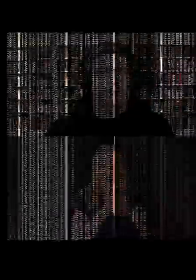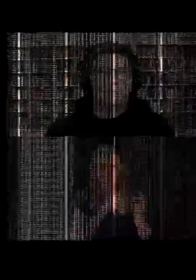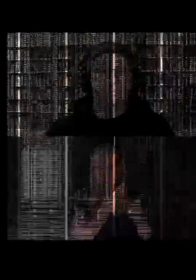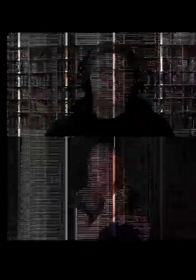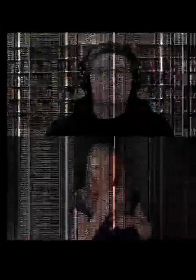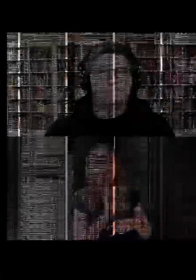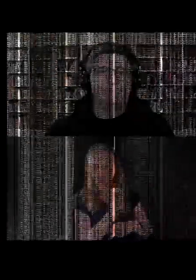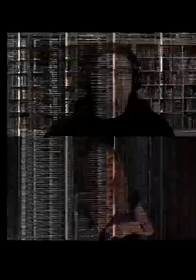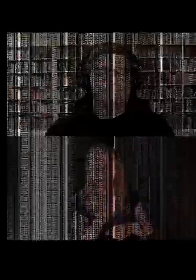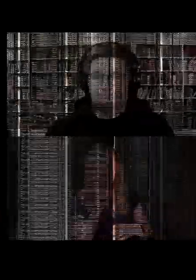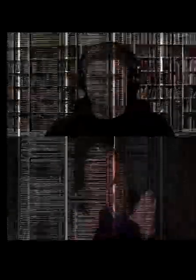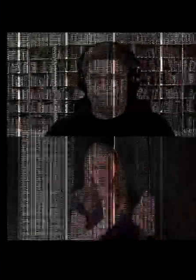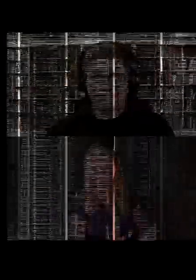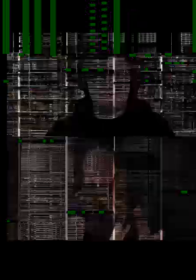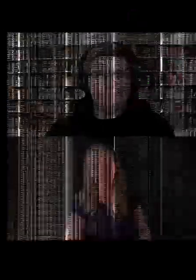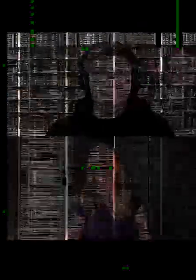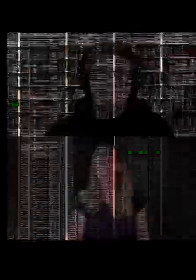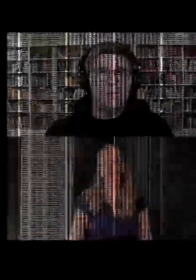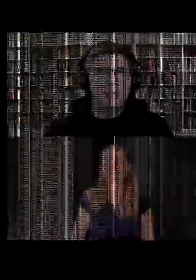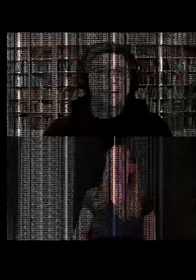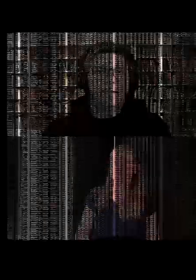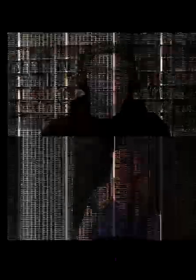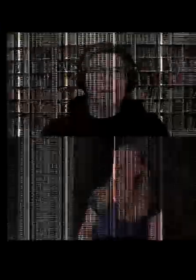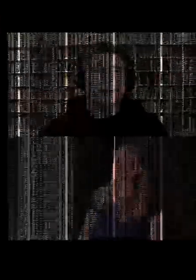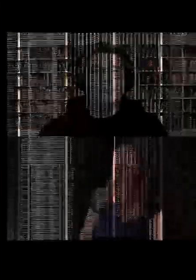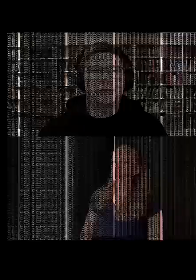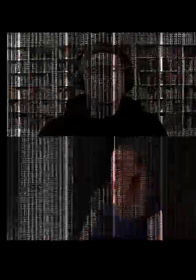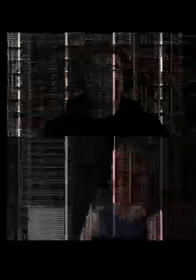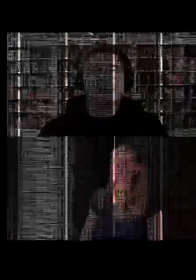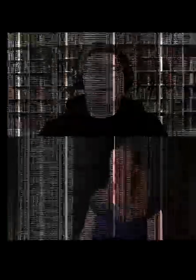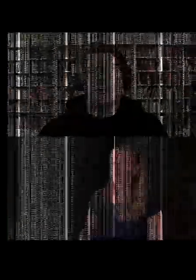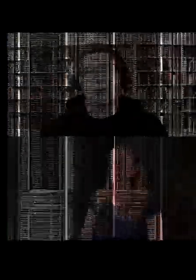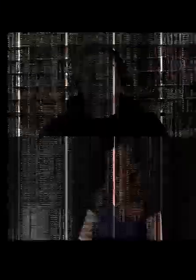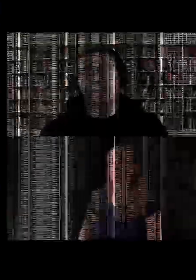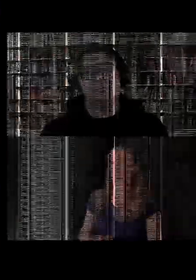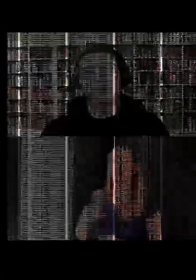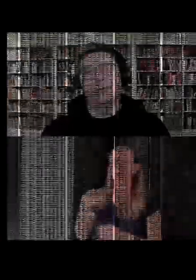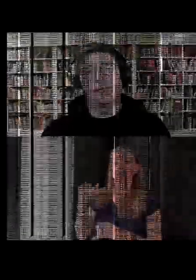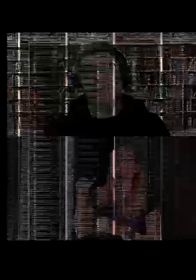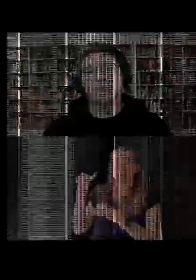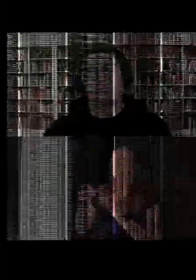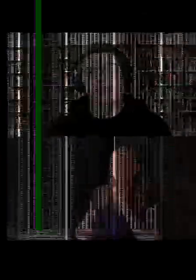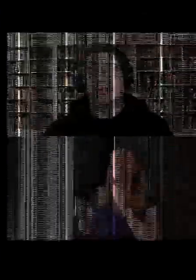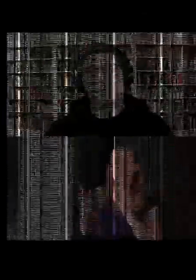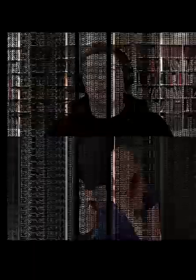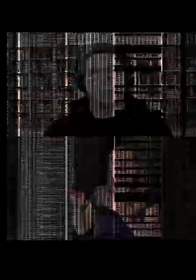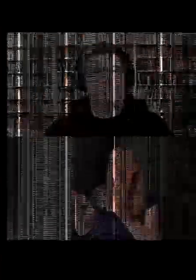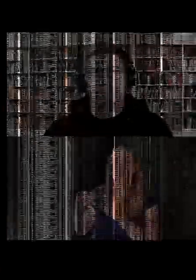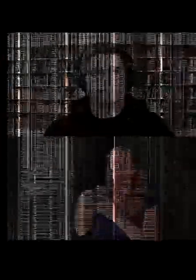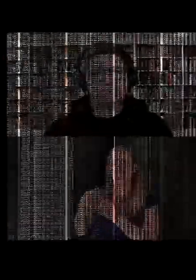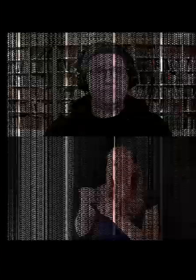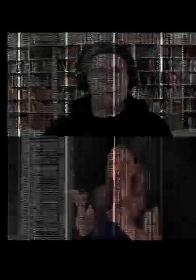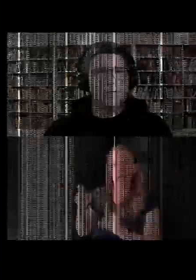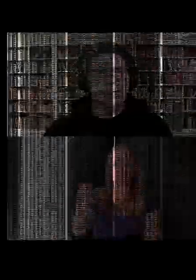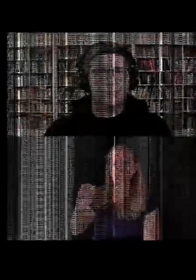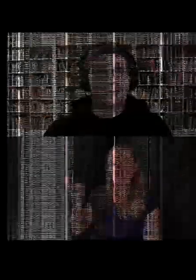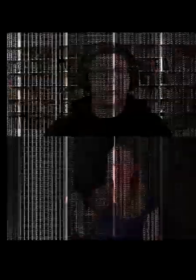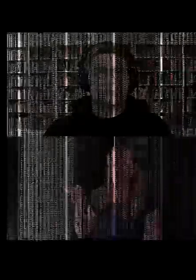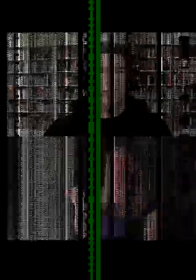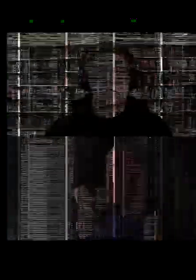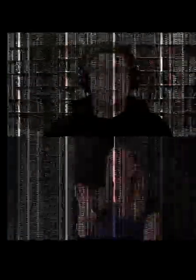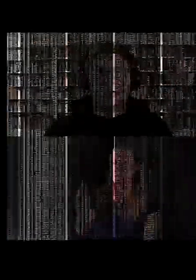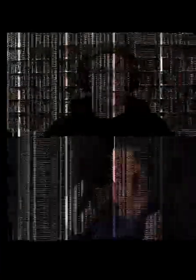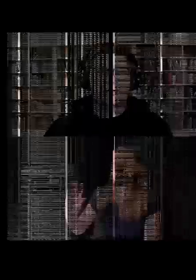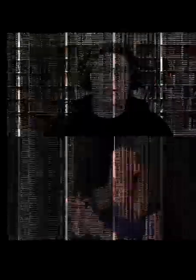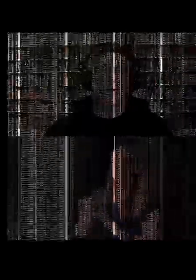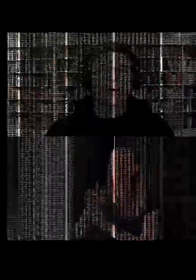great. Spin on the last sound bite I would like to leave you on her were his words really touched